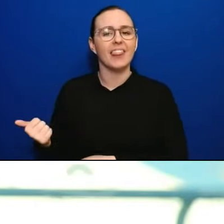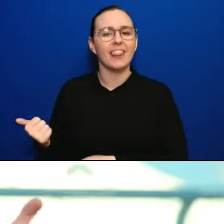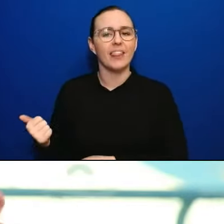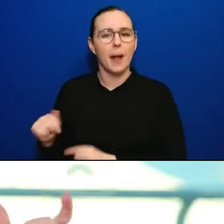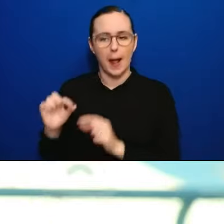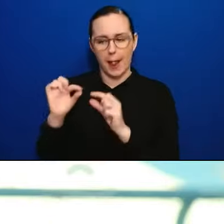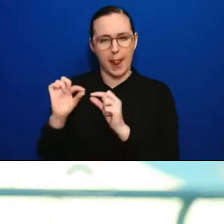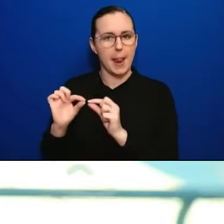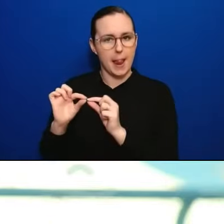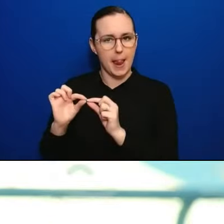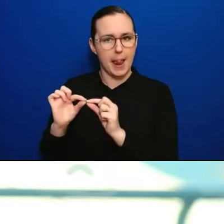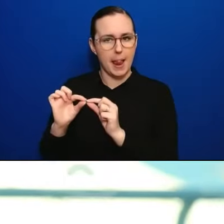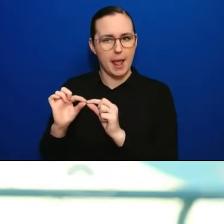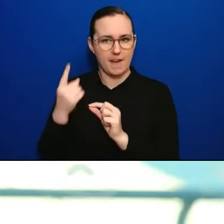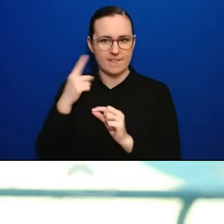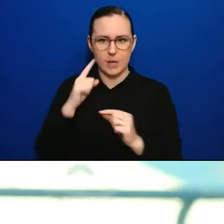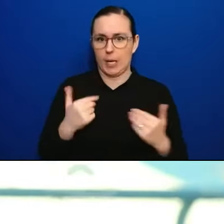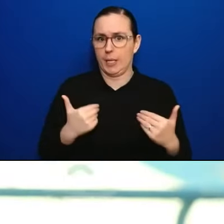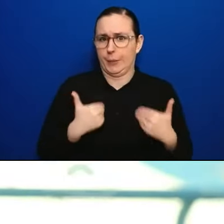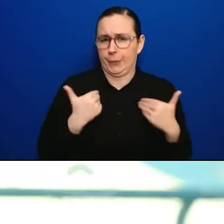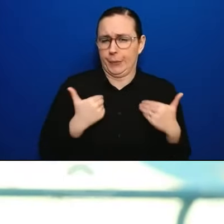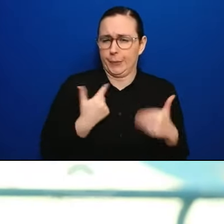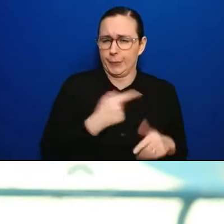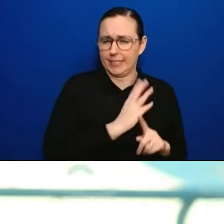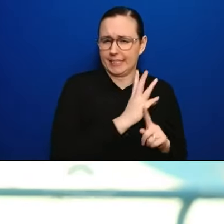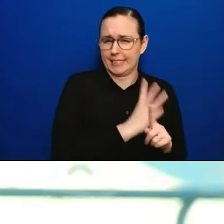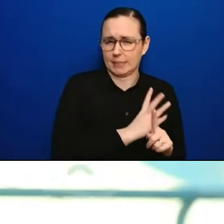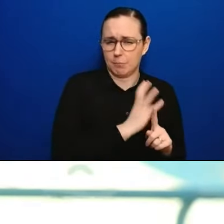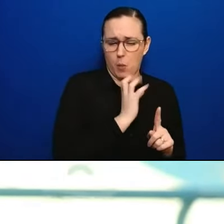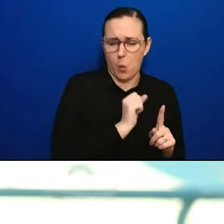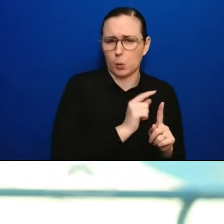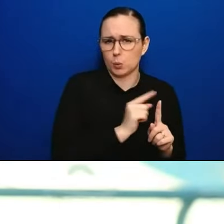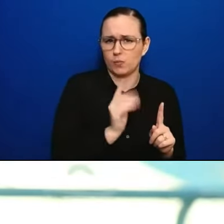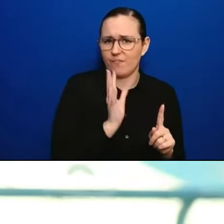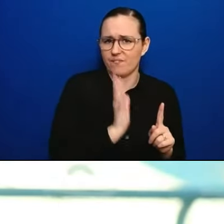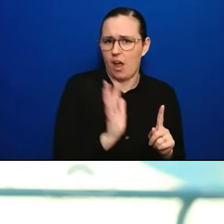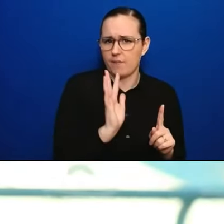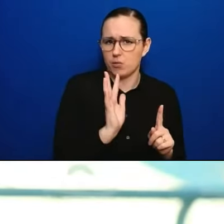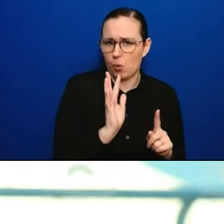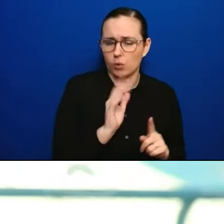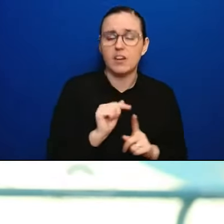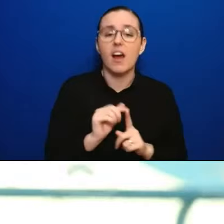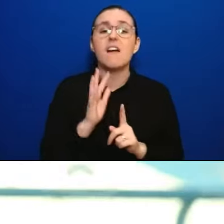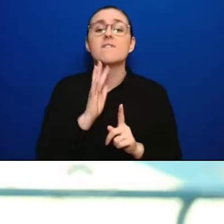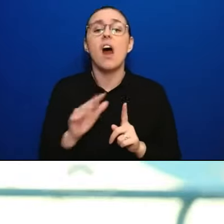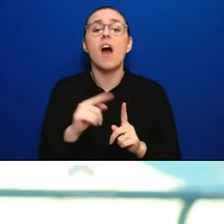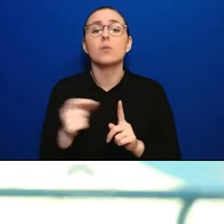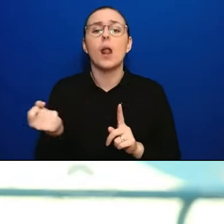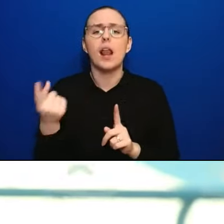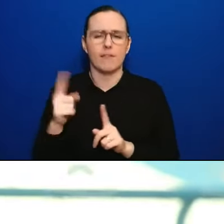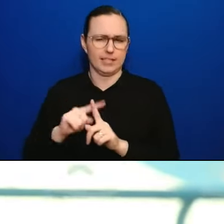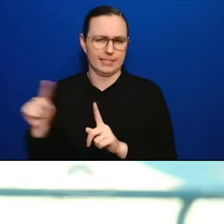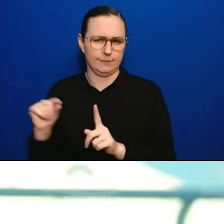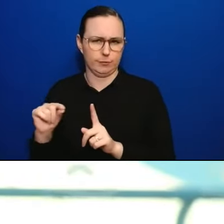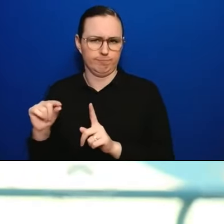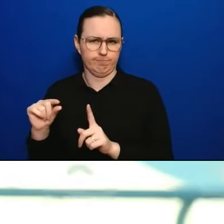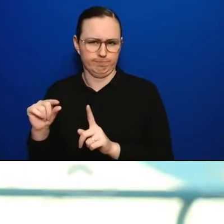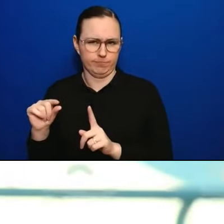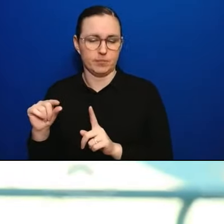on children in that age group indicated a one-tenth dose. So slightly different from the